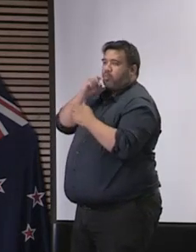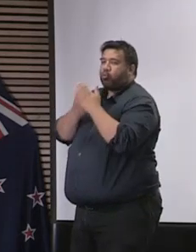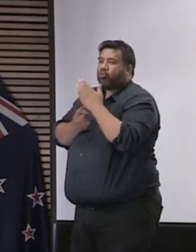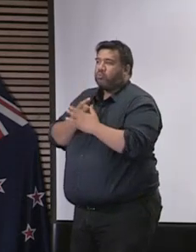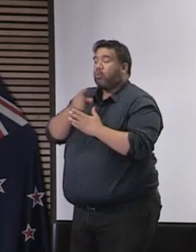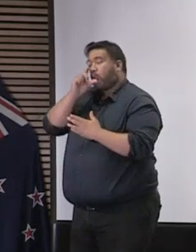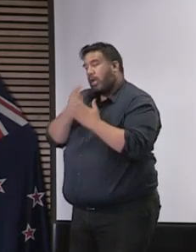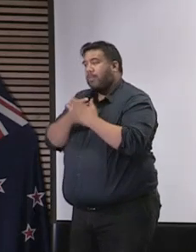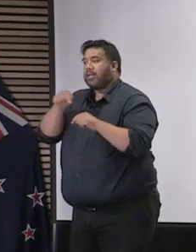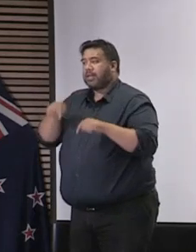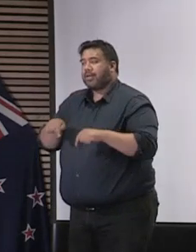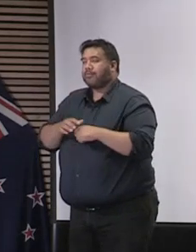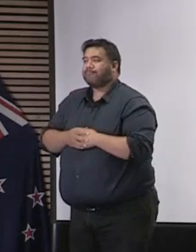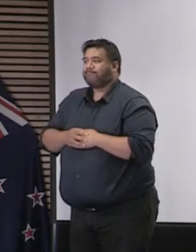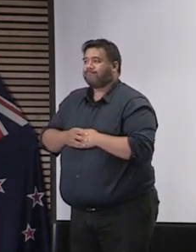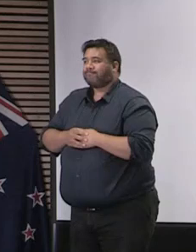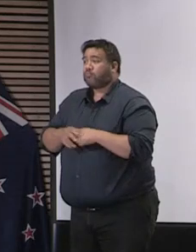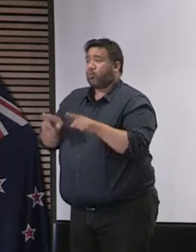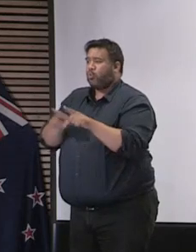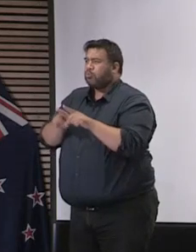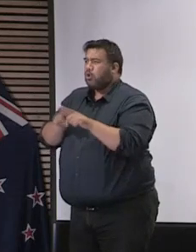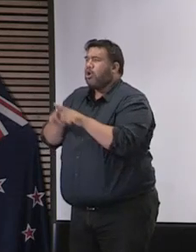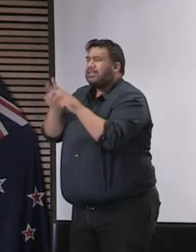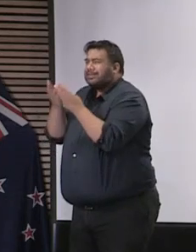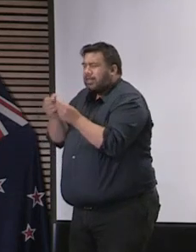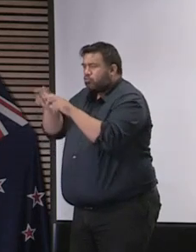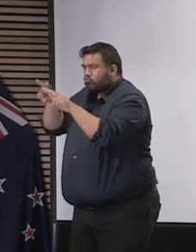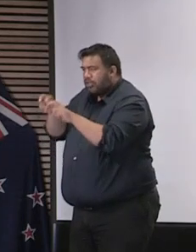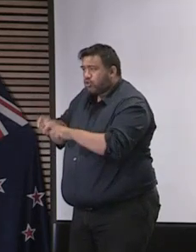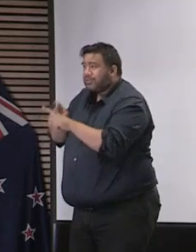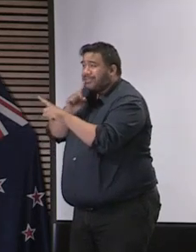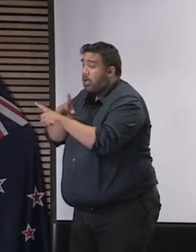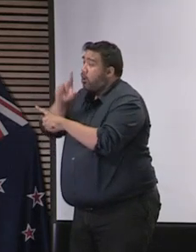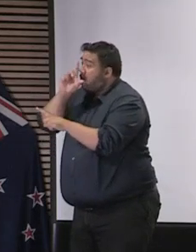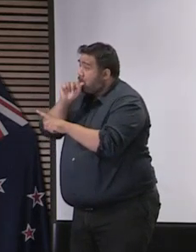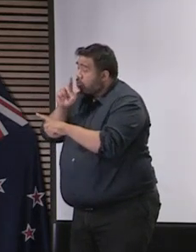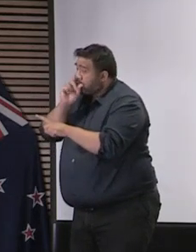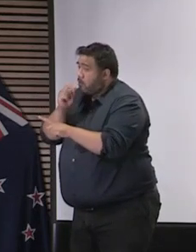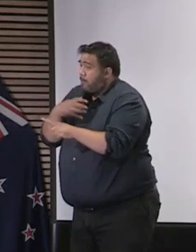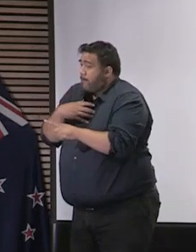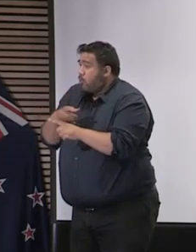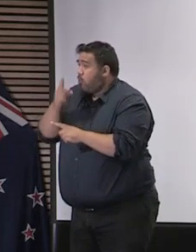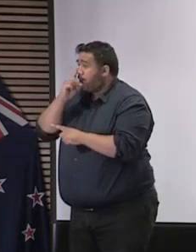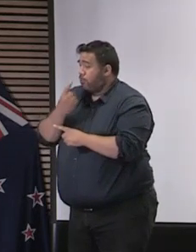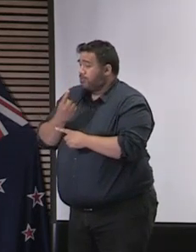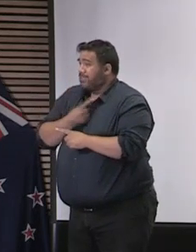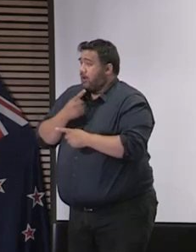general stress of the situation. Similarly to mental